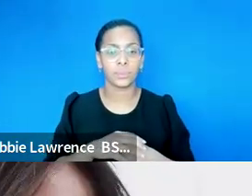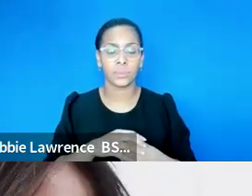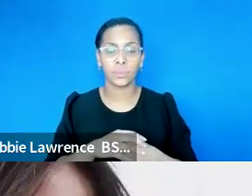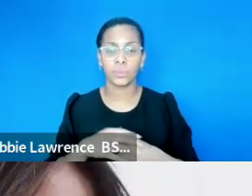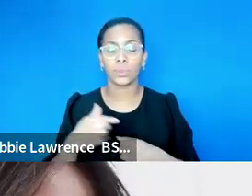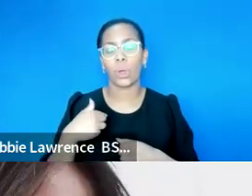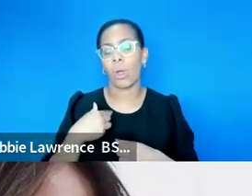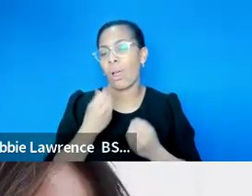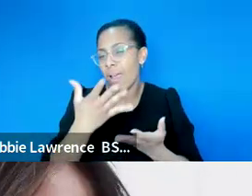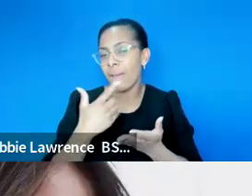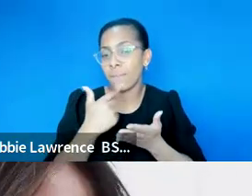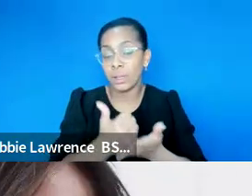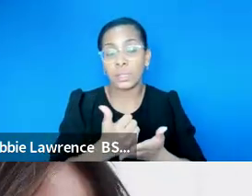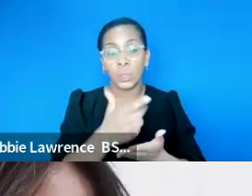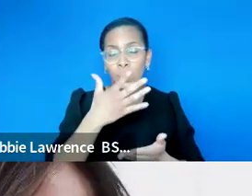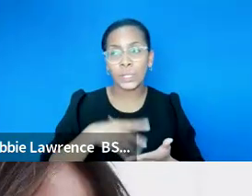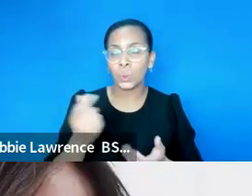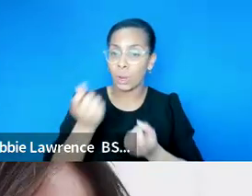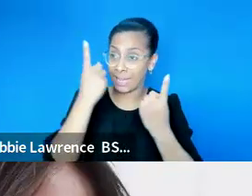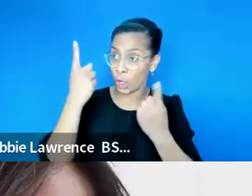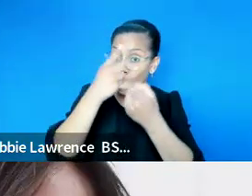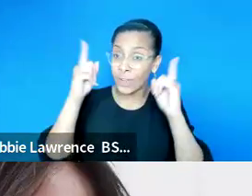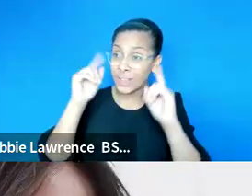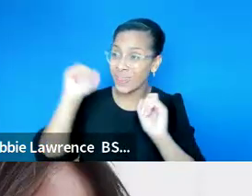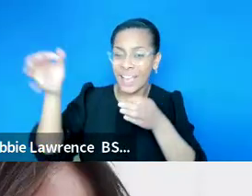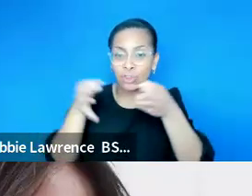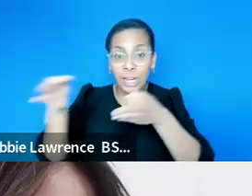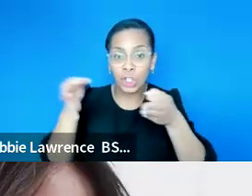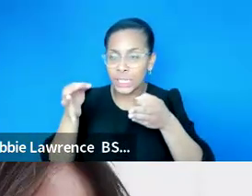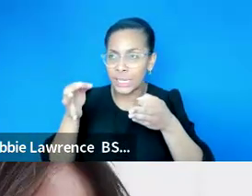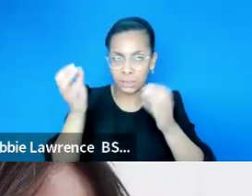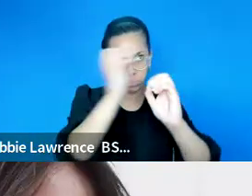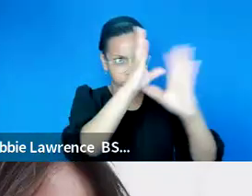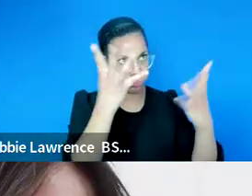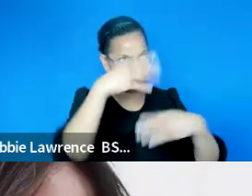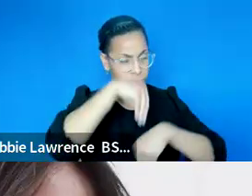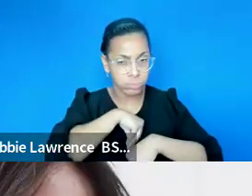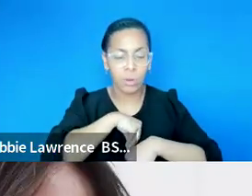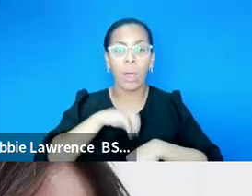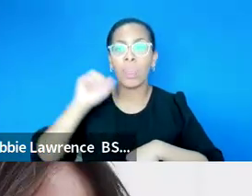understand your university's strategy or your organization's strategy and their strategic priorities.